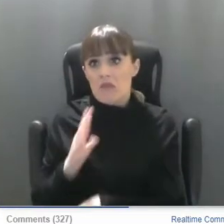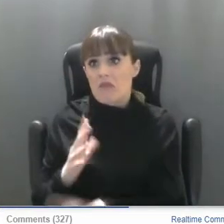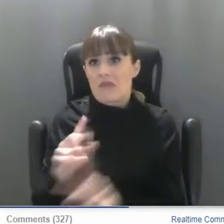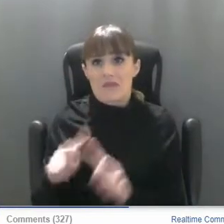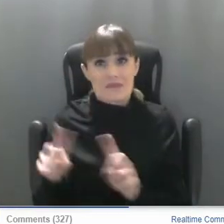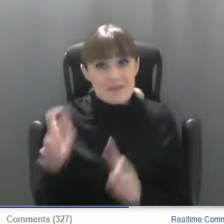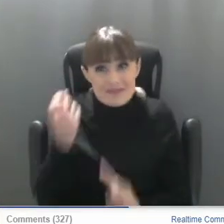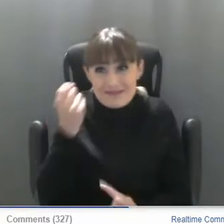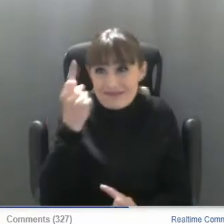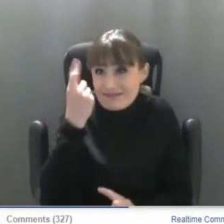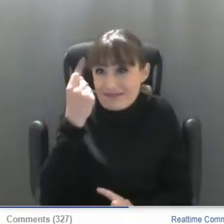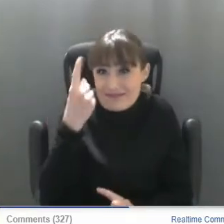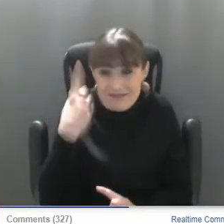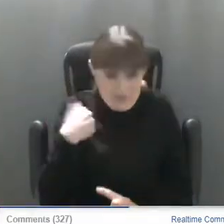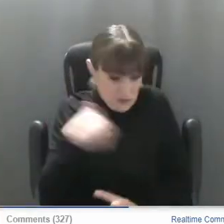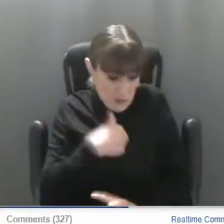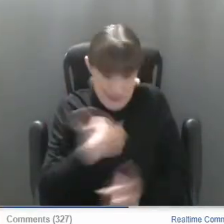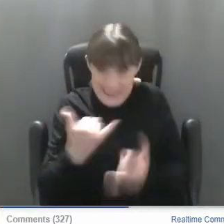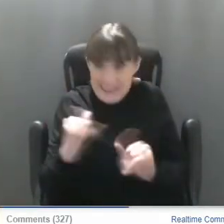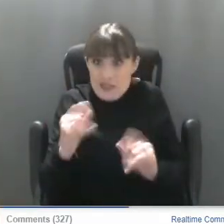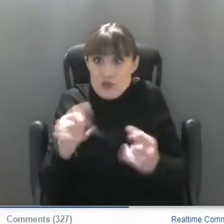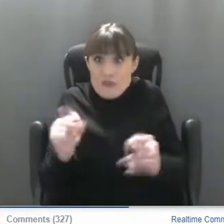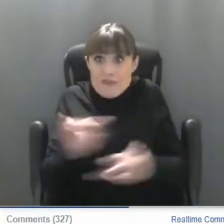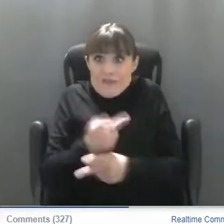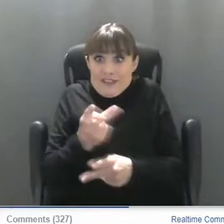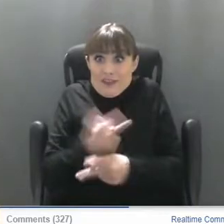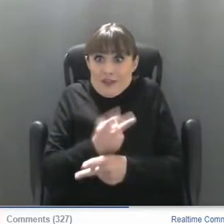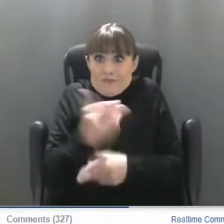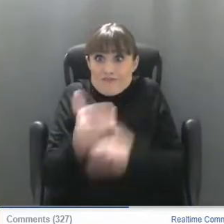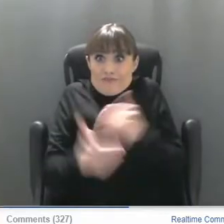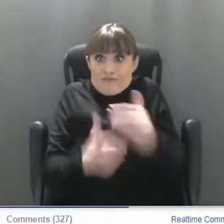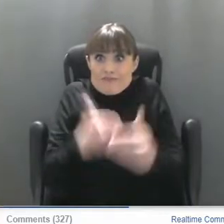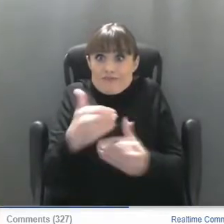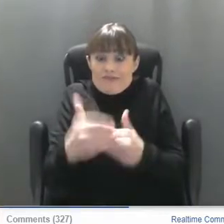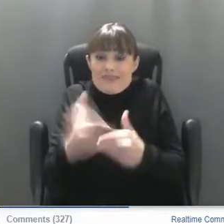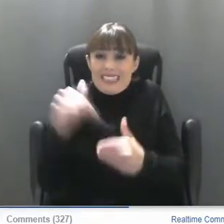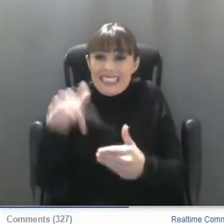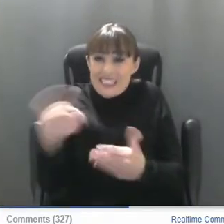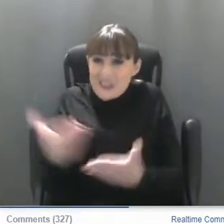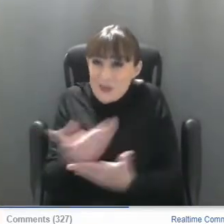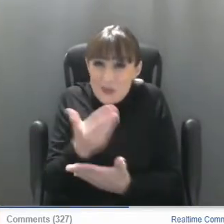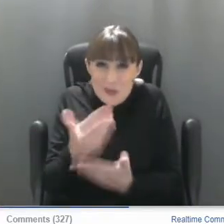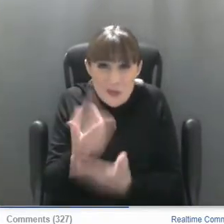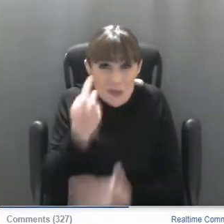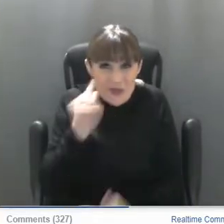right? We haven't done this before and it's- we're just- you've got warnings